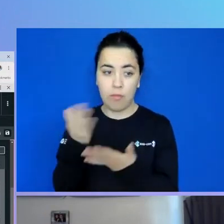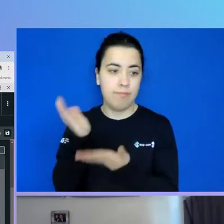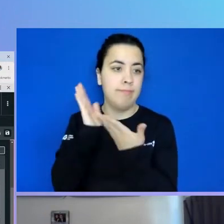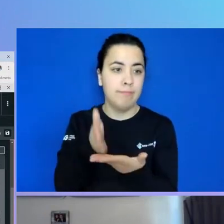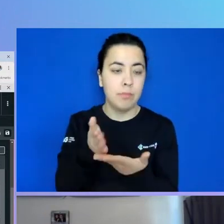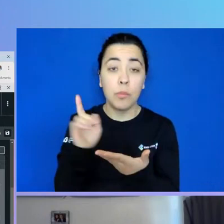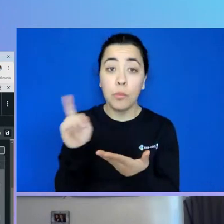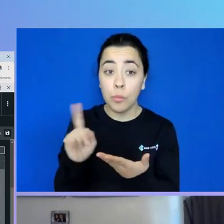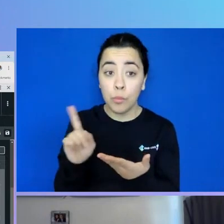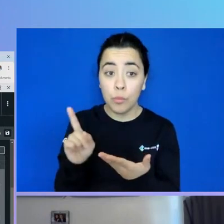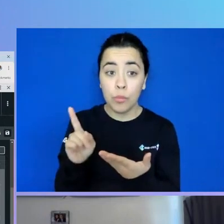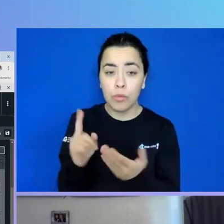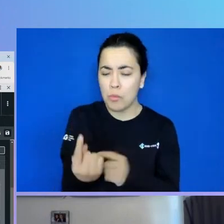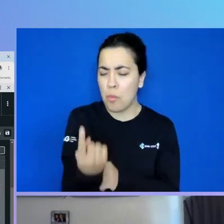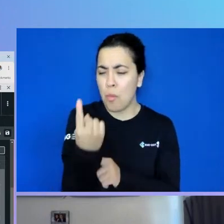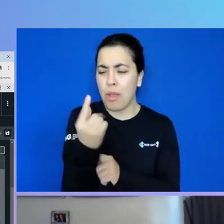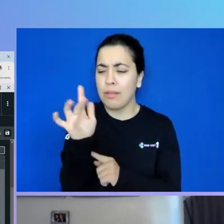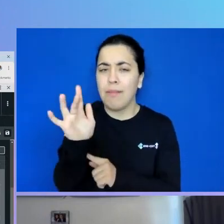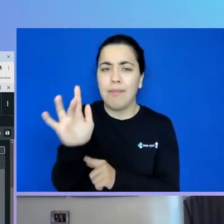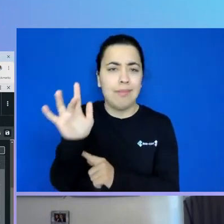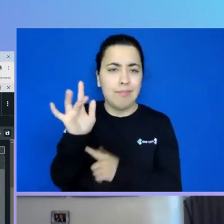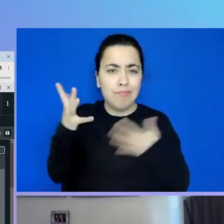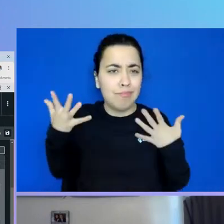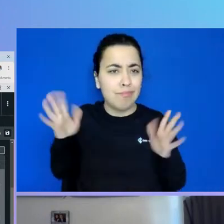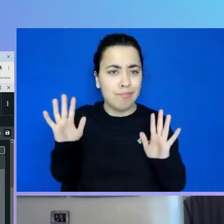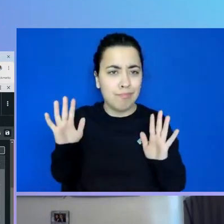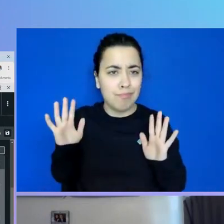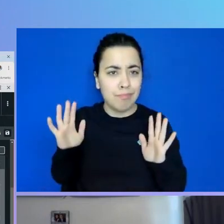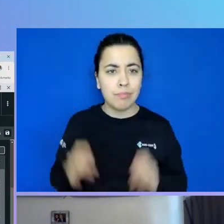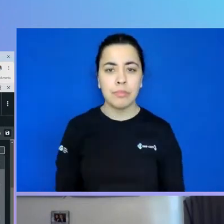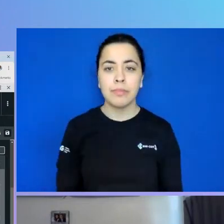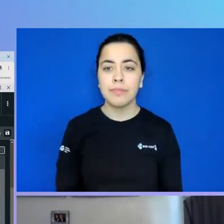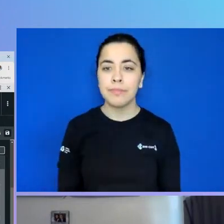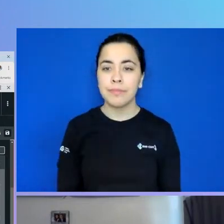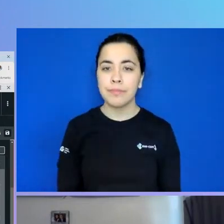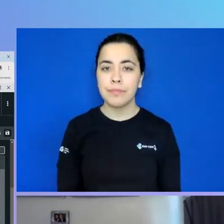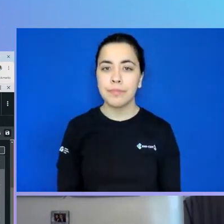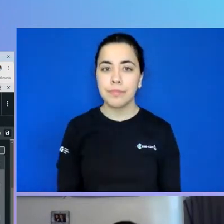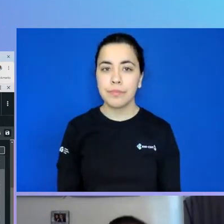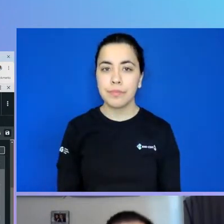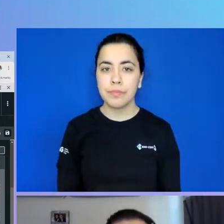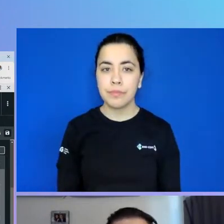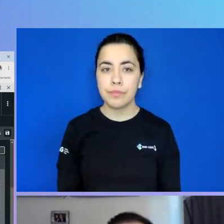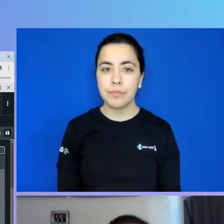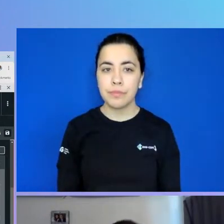click. Can I ask one more question? If I were so new that